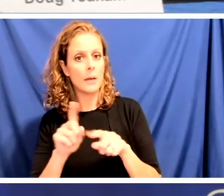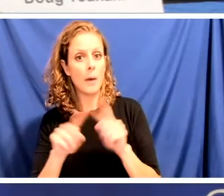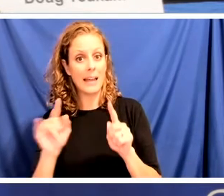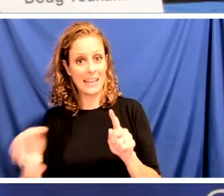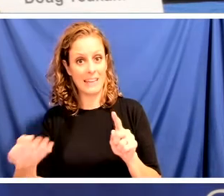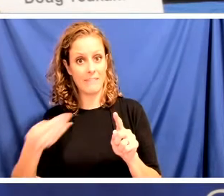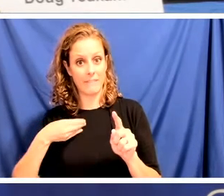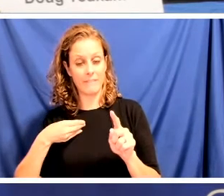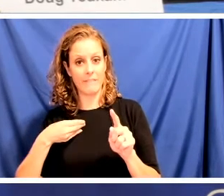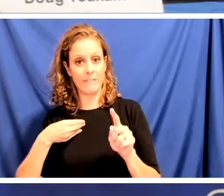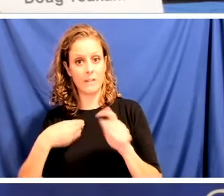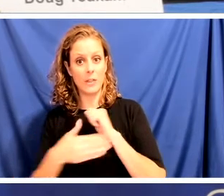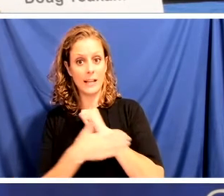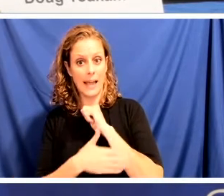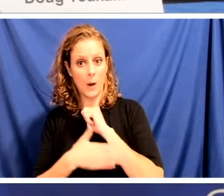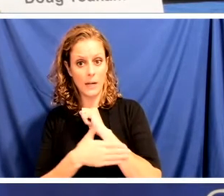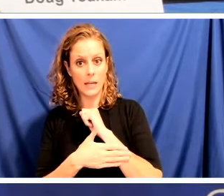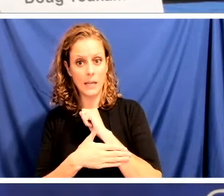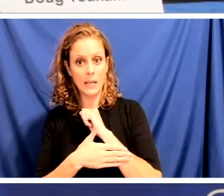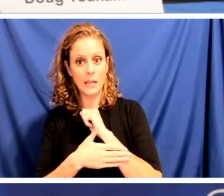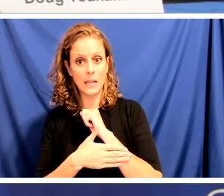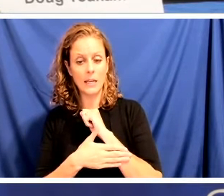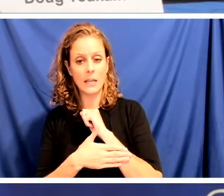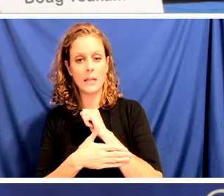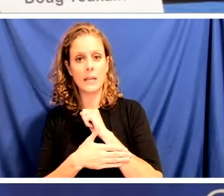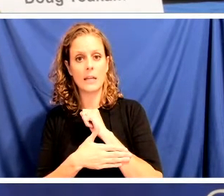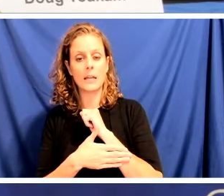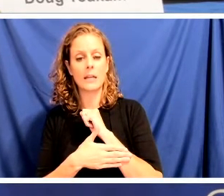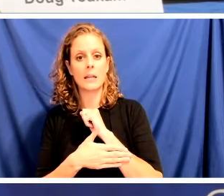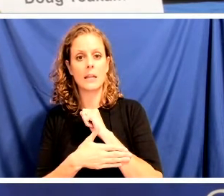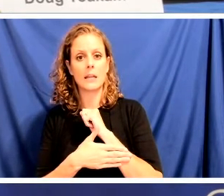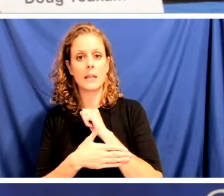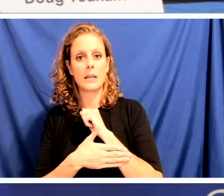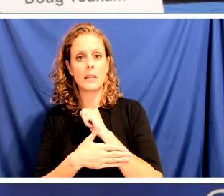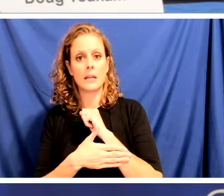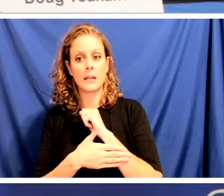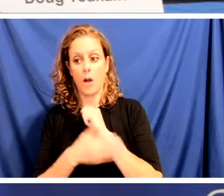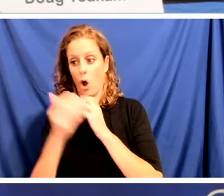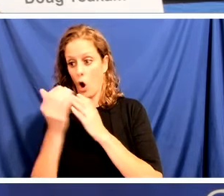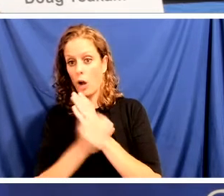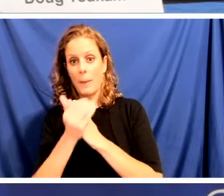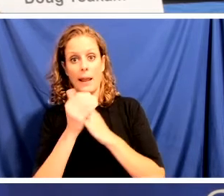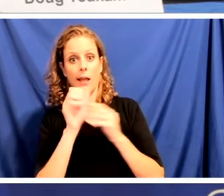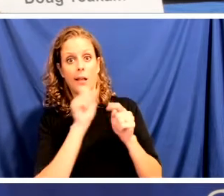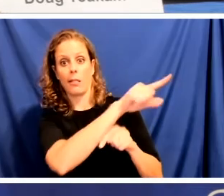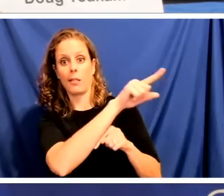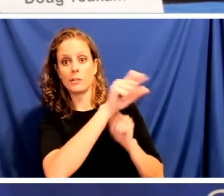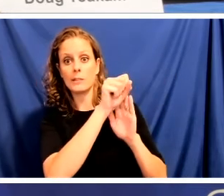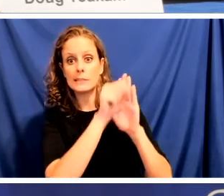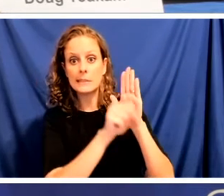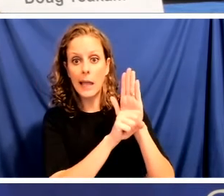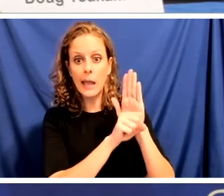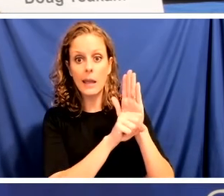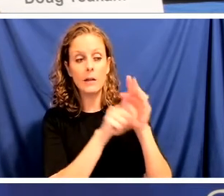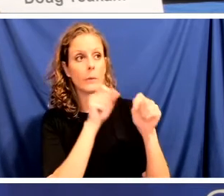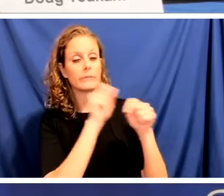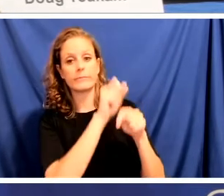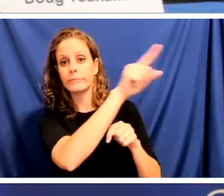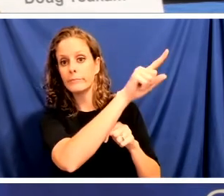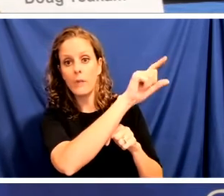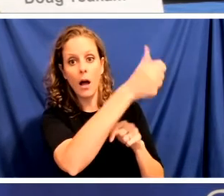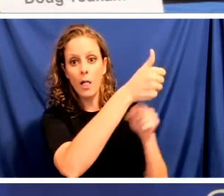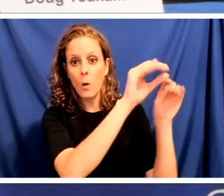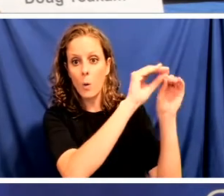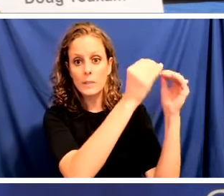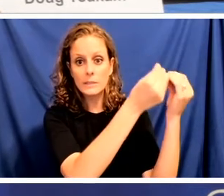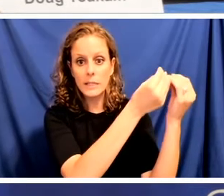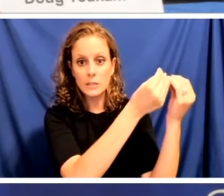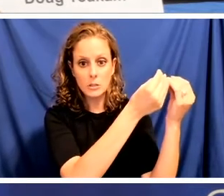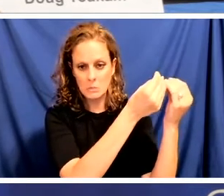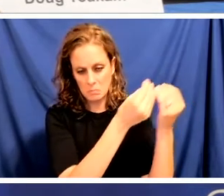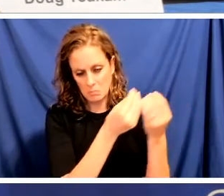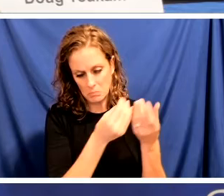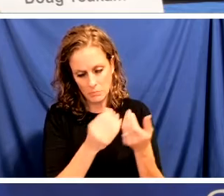sent back to us at sacramento it's not going to go to the the statewide redistricting Commission or anything else if you'd like to make copies of it printed printed out.